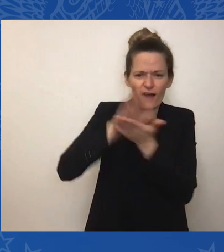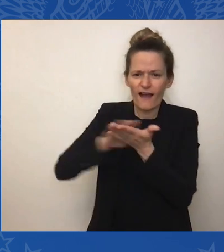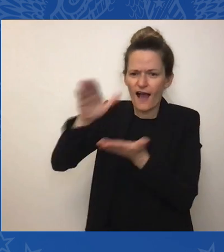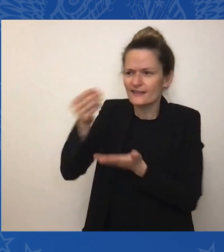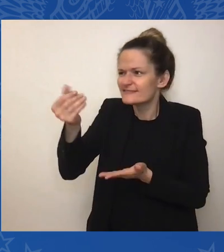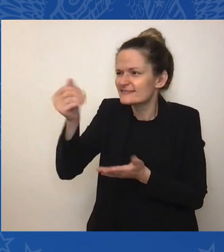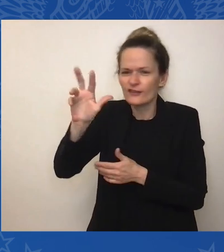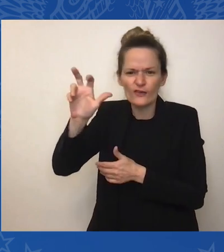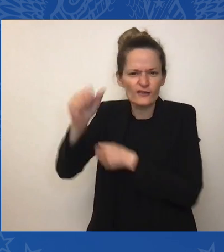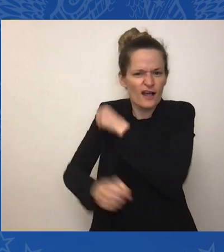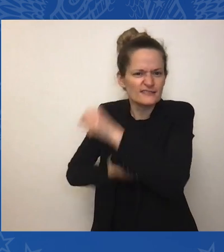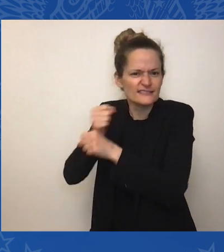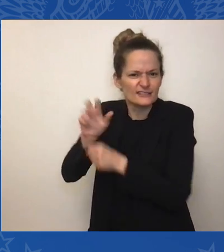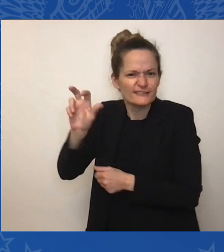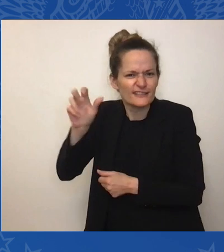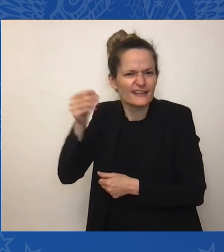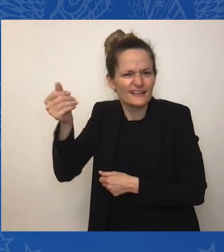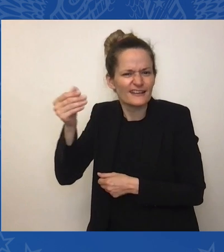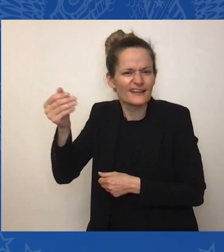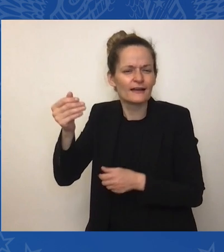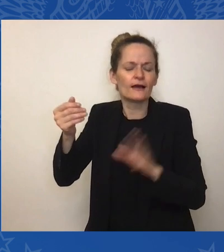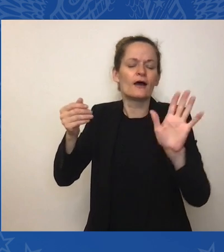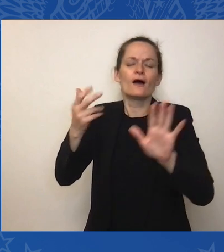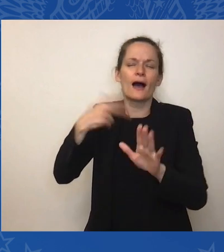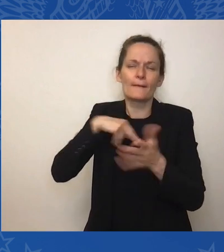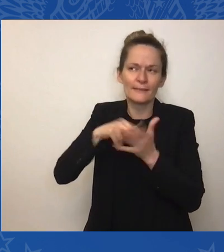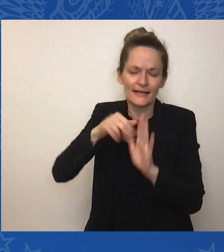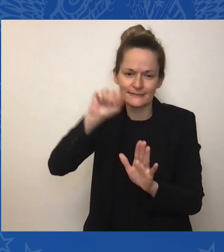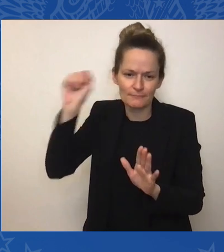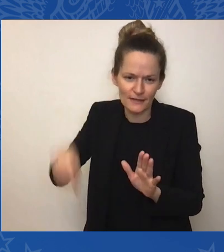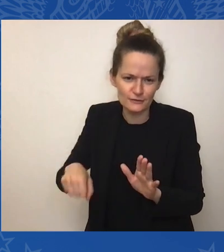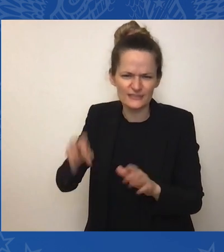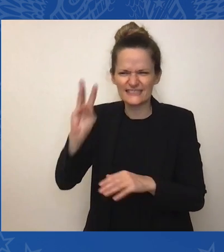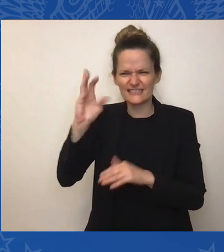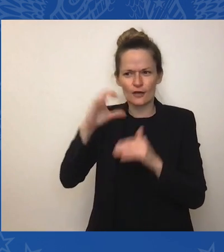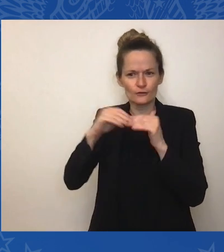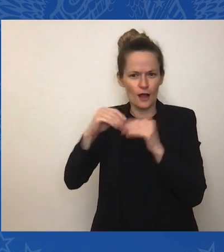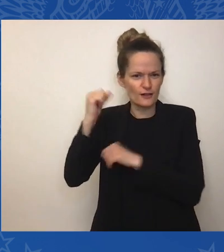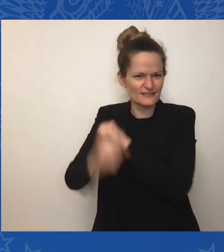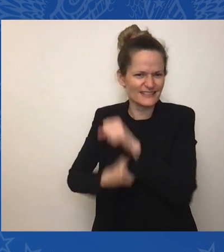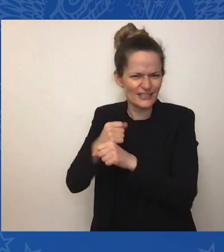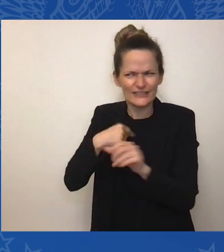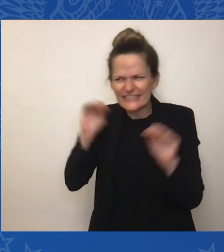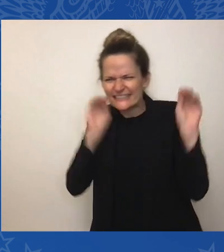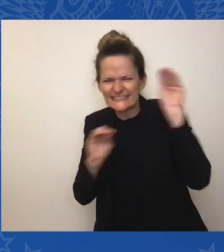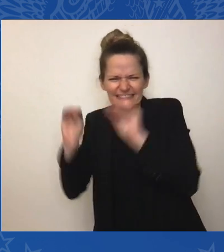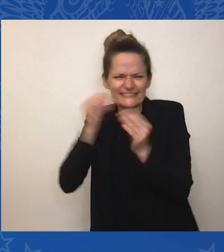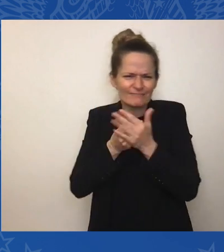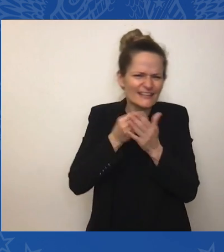I hope you feel that way today, though, that you can change things. Because that's what I see in all of you.